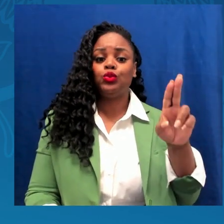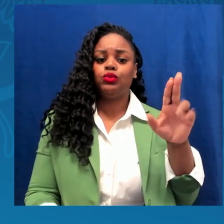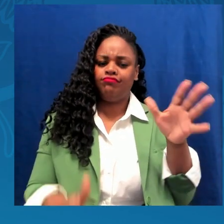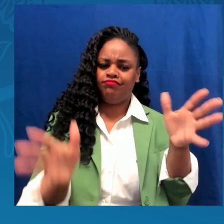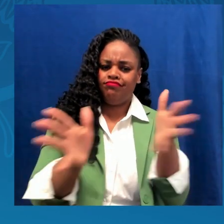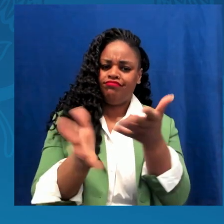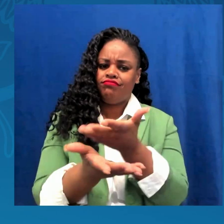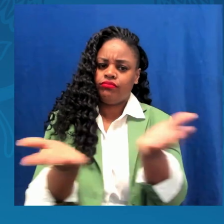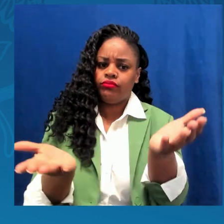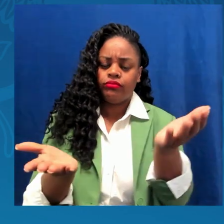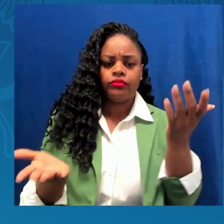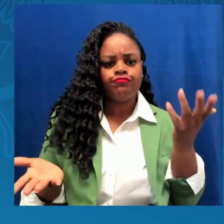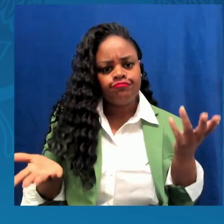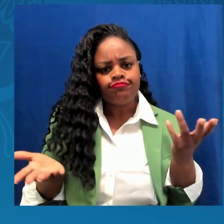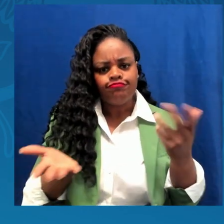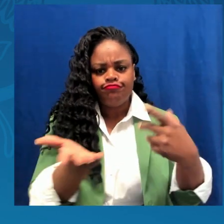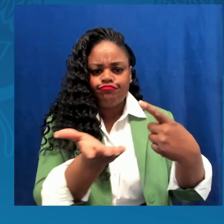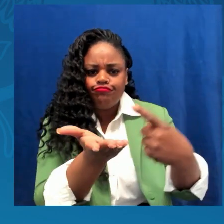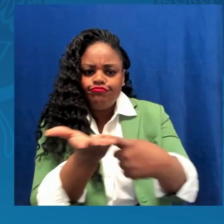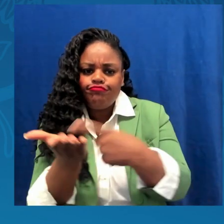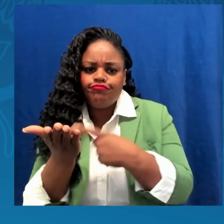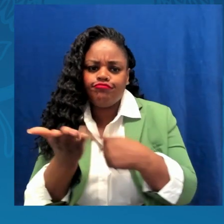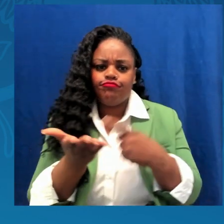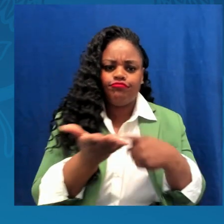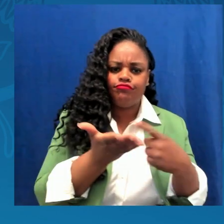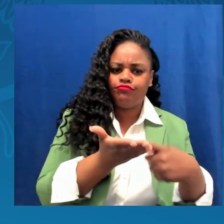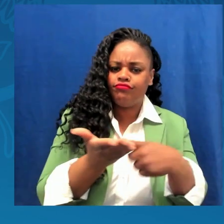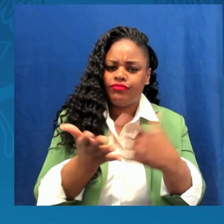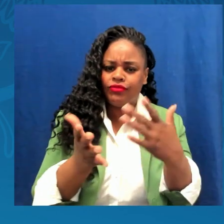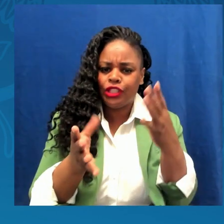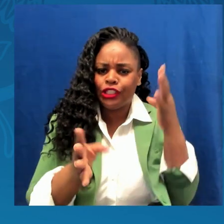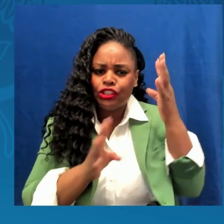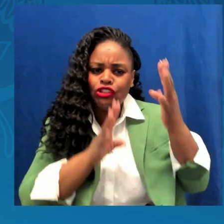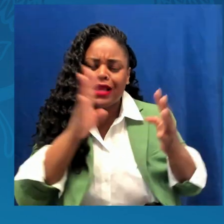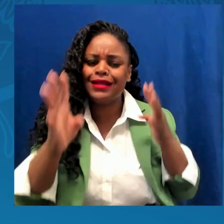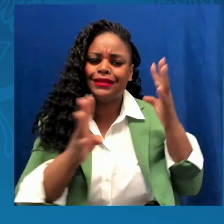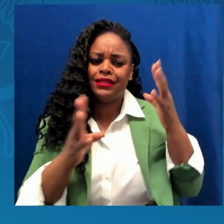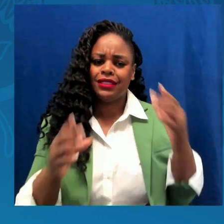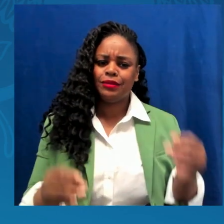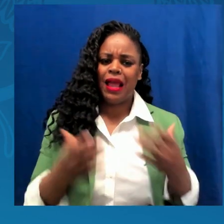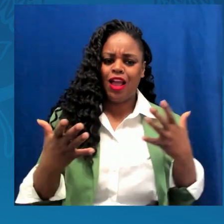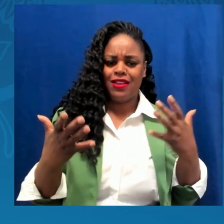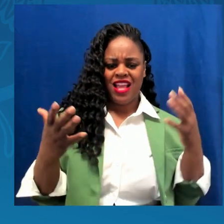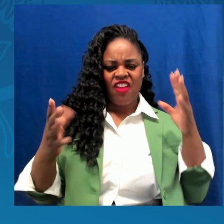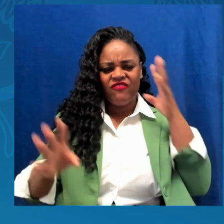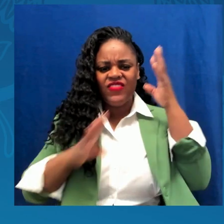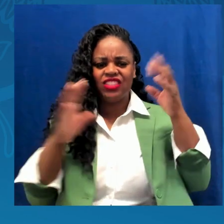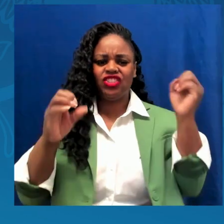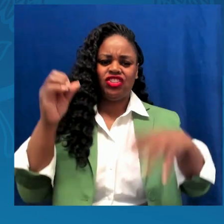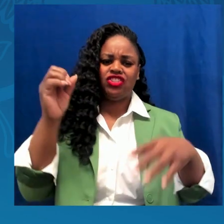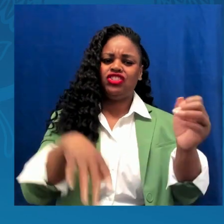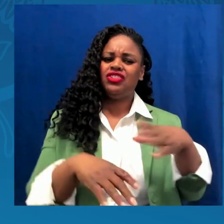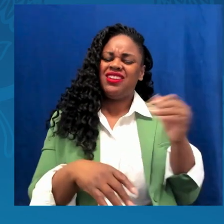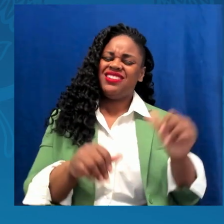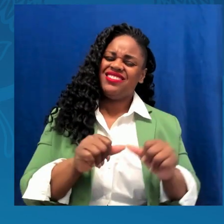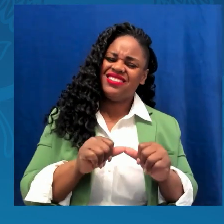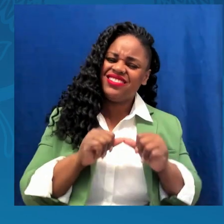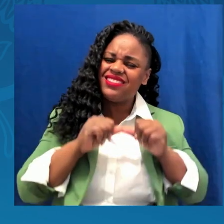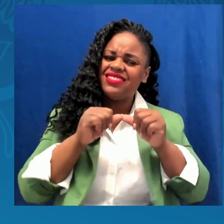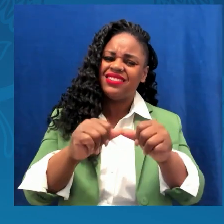nurture creativity, inspire innovation and uphold the tenets of inclusion and diversity throughout our campus communities.